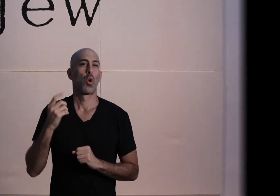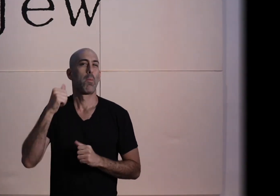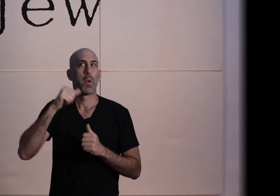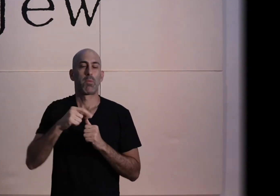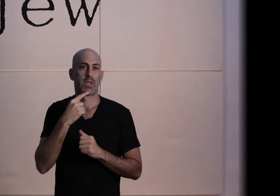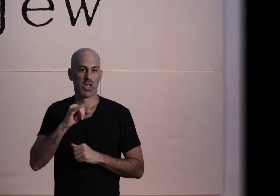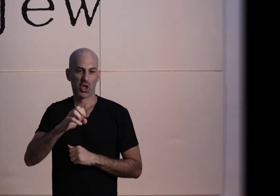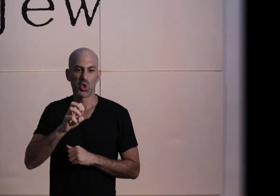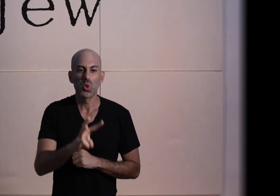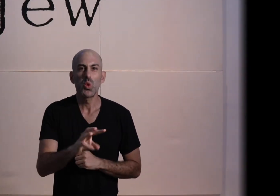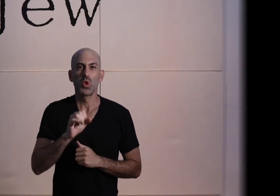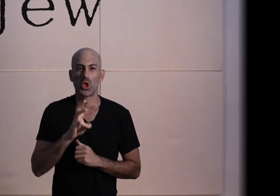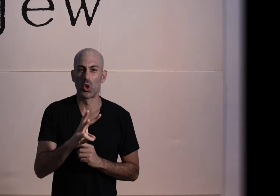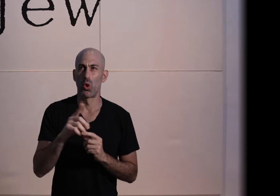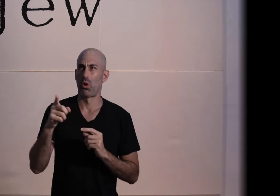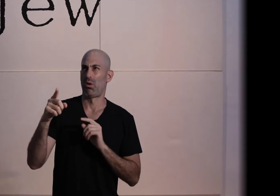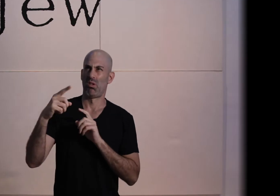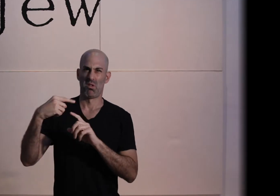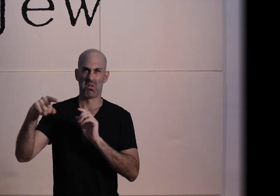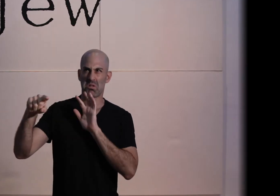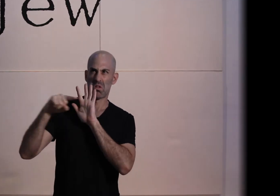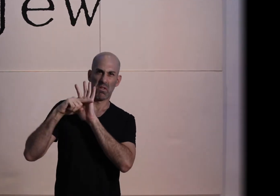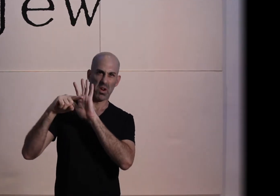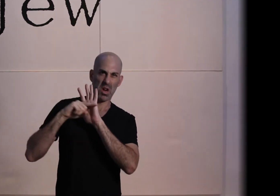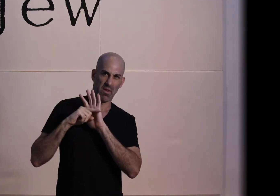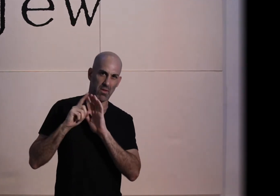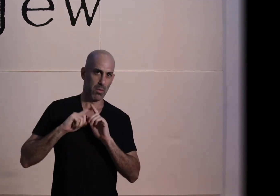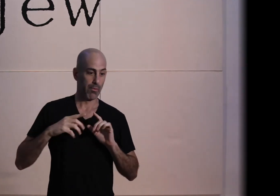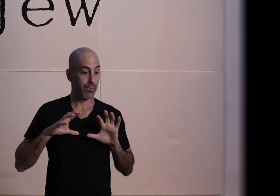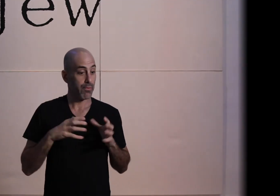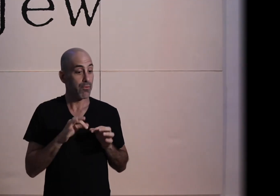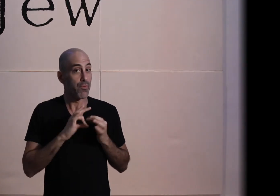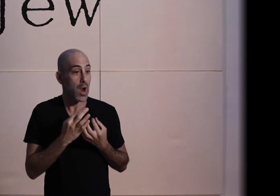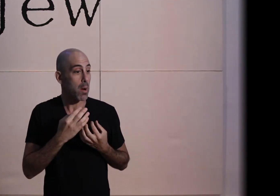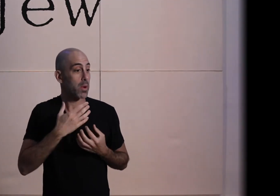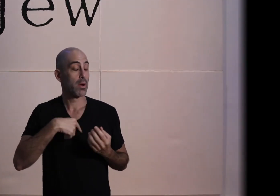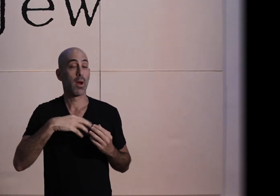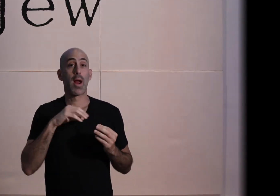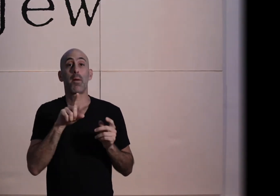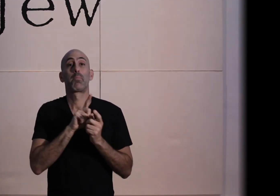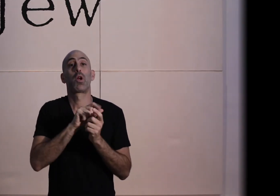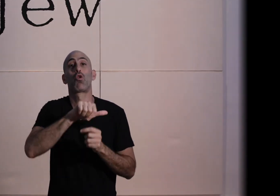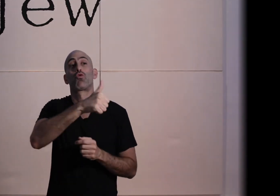I remember them spewing “Jew! Jew!” at me in that negative frame, but with my family, and in the company